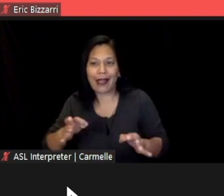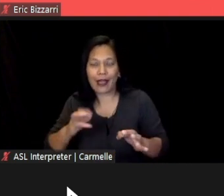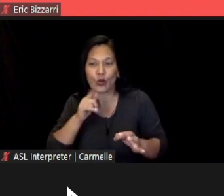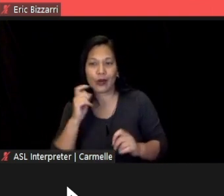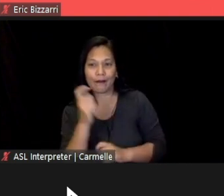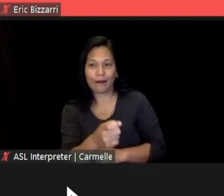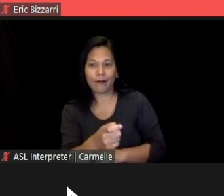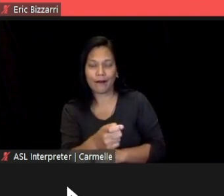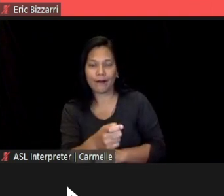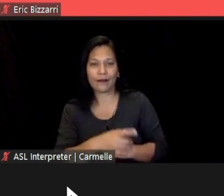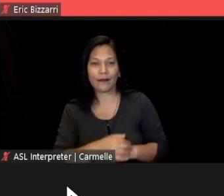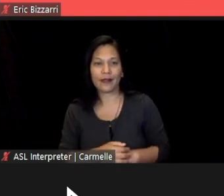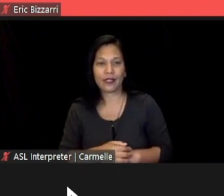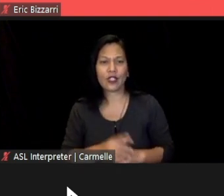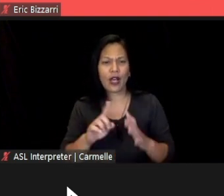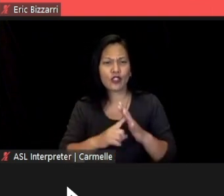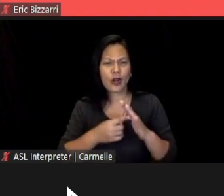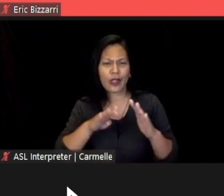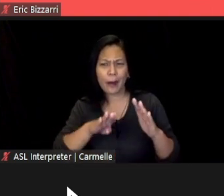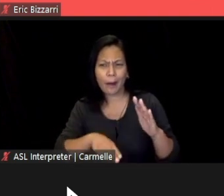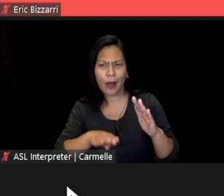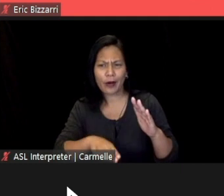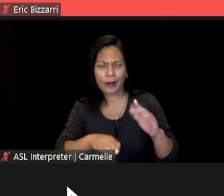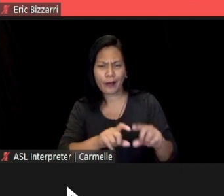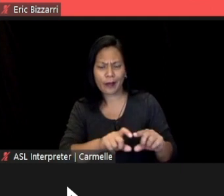So, I'm going to start at the bottom here and then I'll move up.